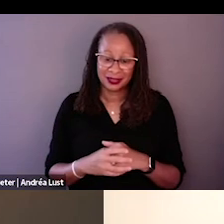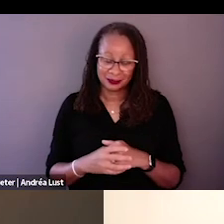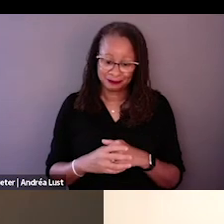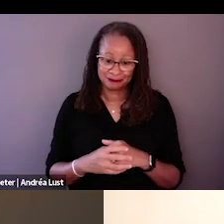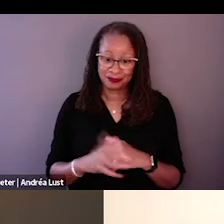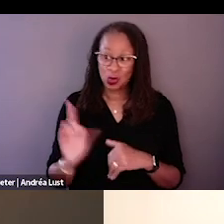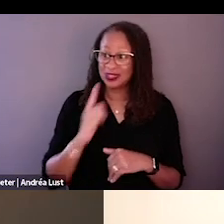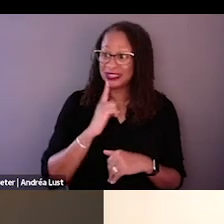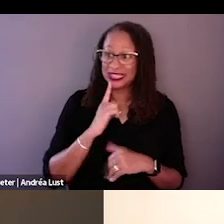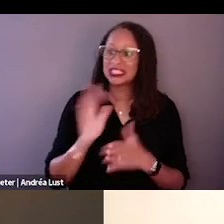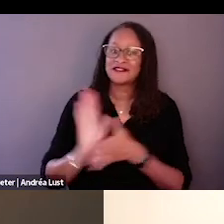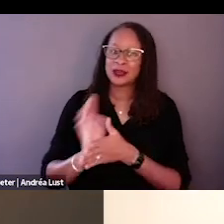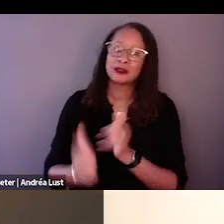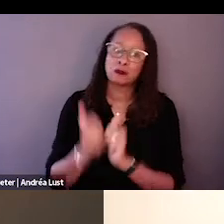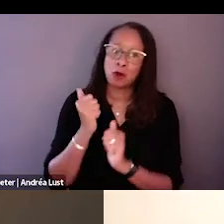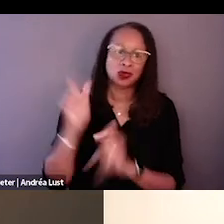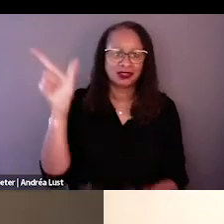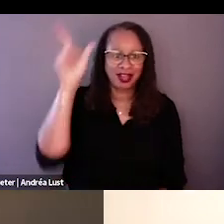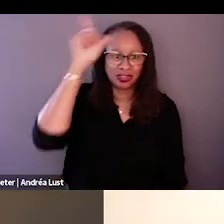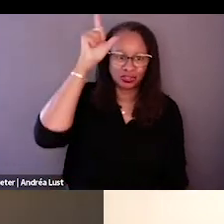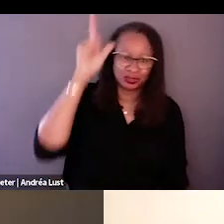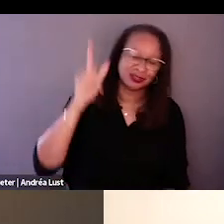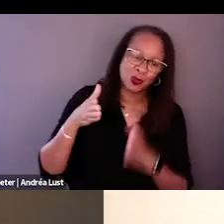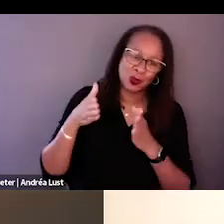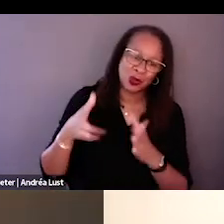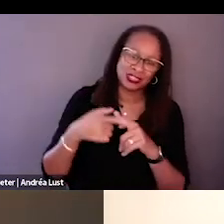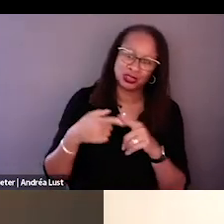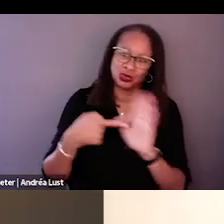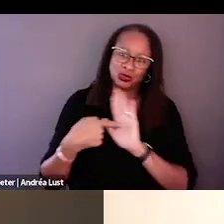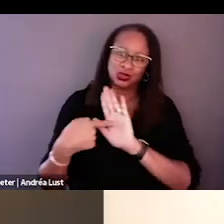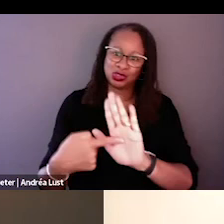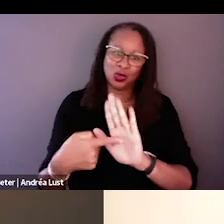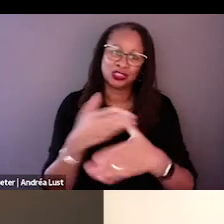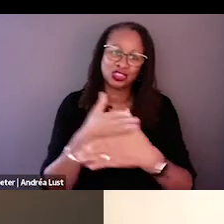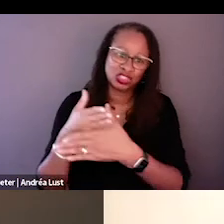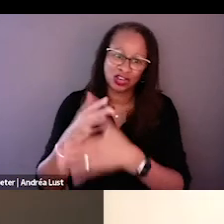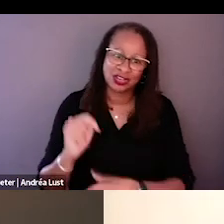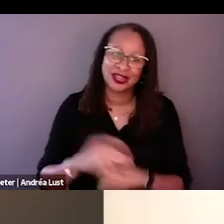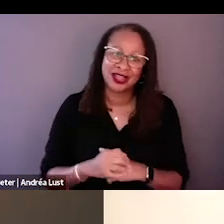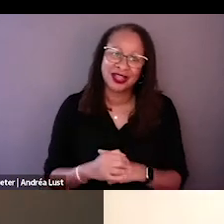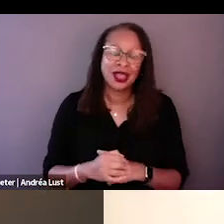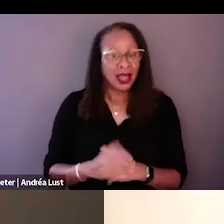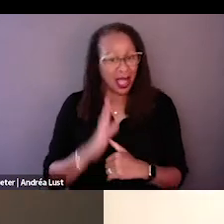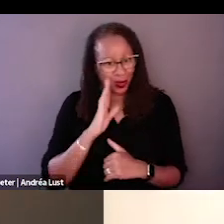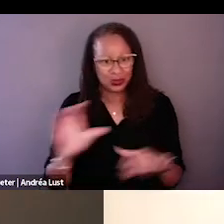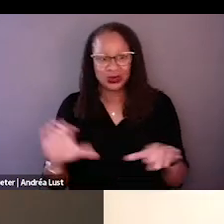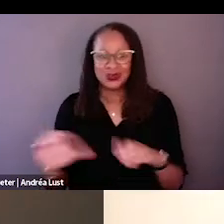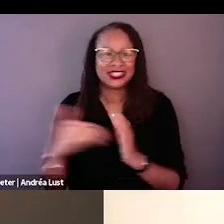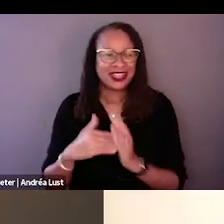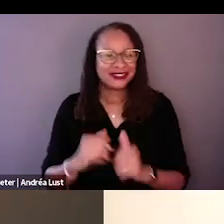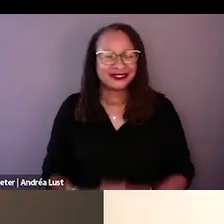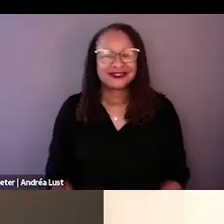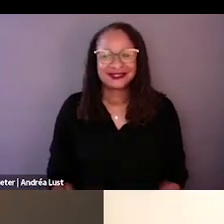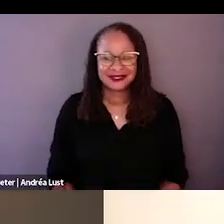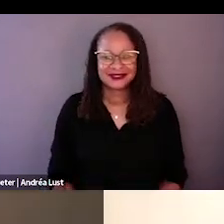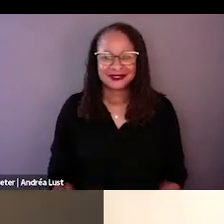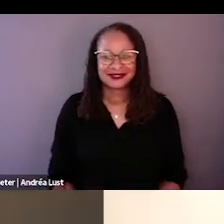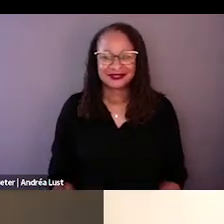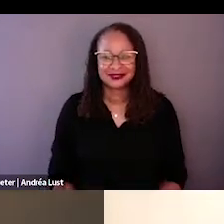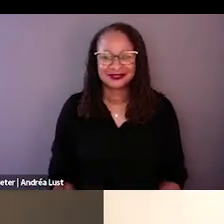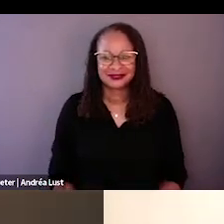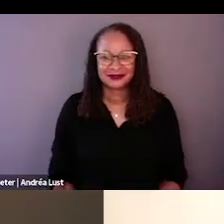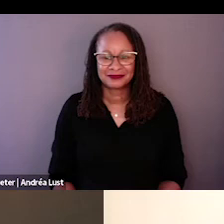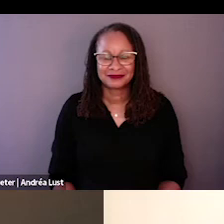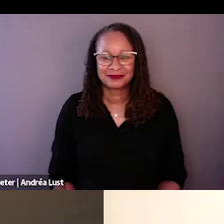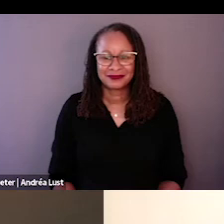Ella Taylor: I have one last question for you, has "three minutes, a lengthening, " been seen